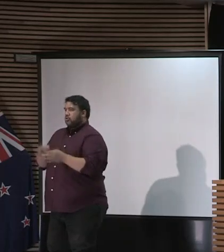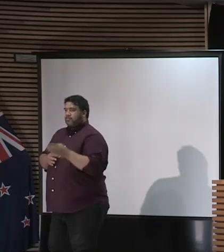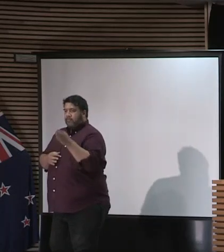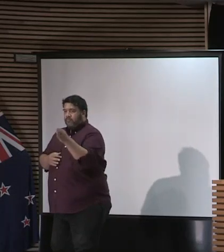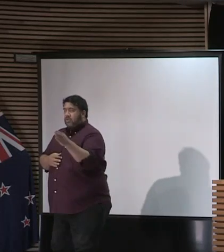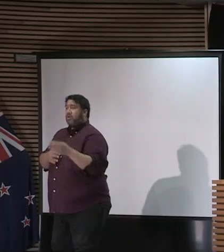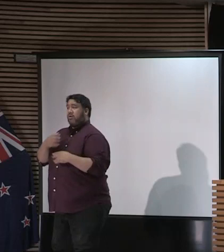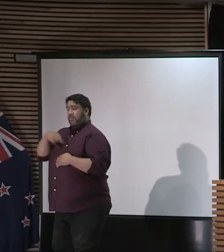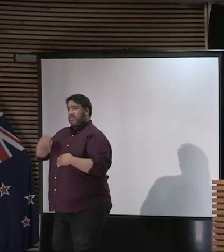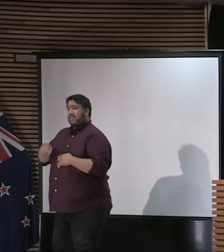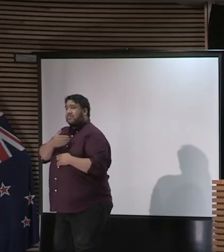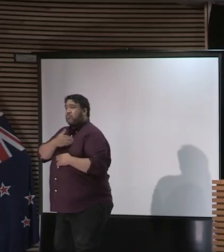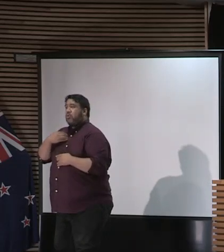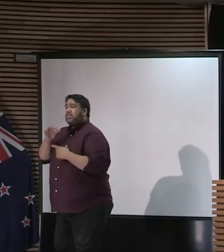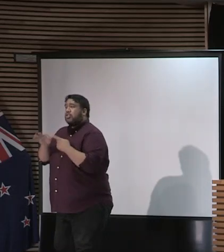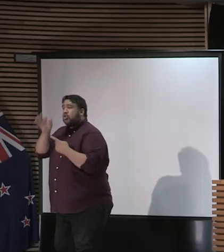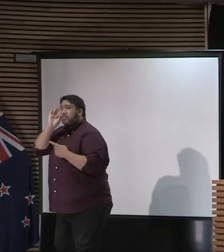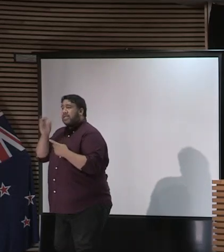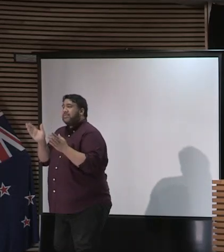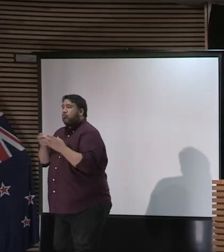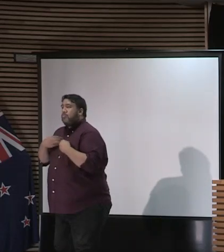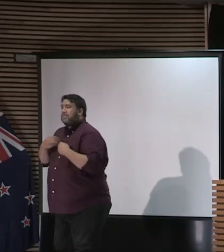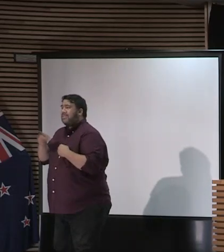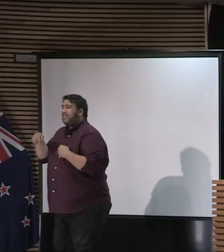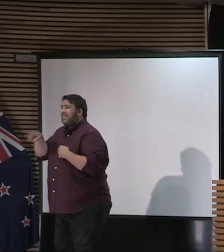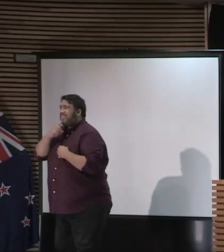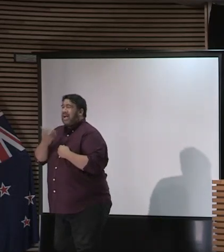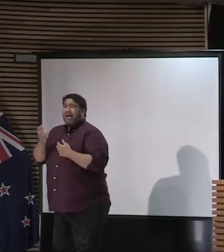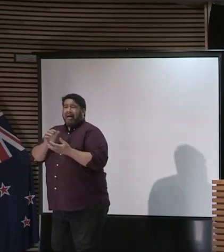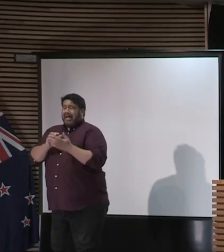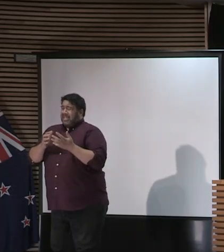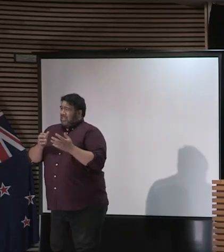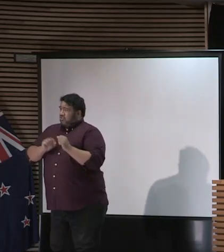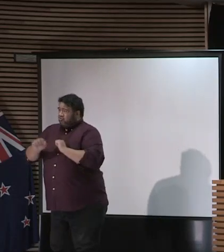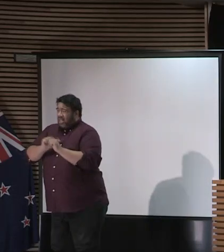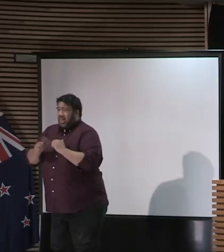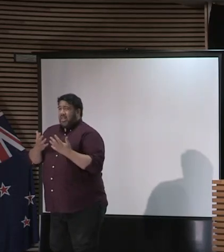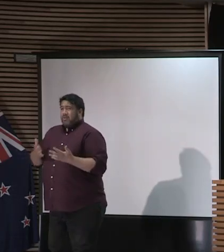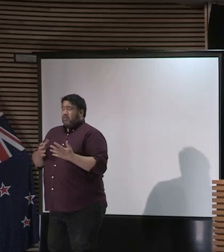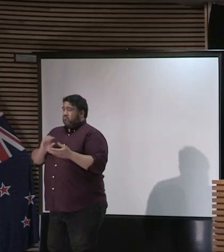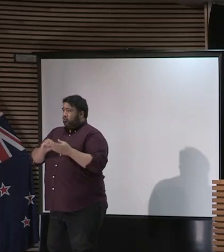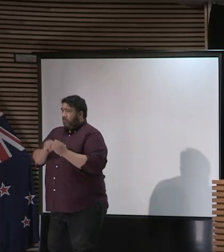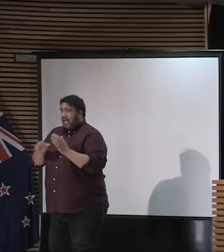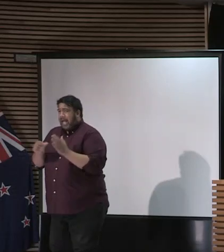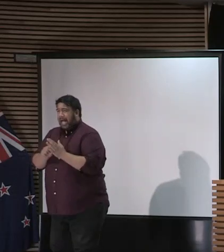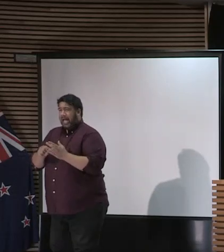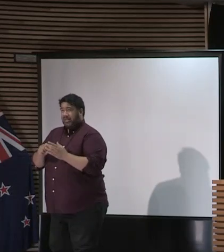and information by our epidemiologists and by the Director-General, as to whether or not we're in the position to move to a lower alert level. Yeah, Jessica?